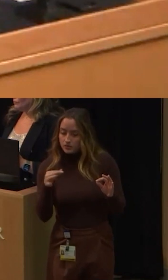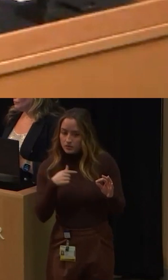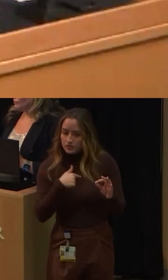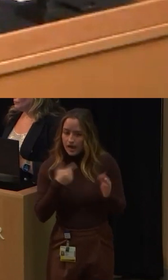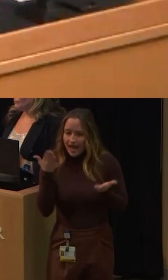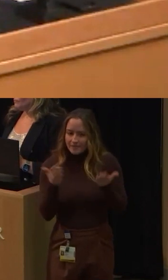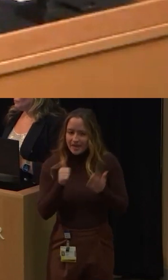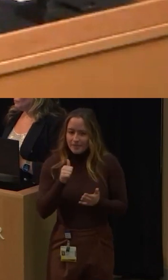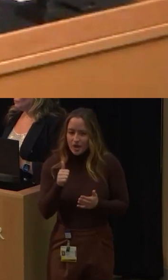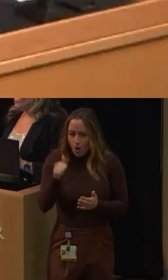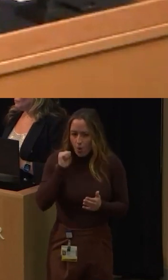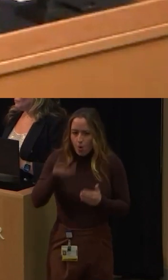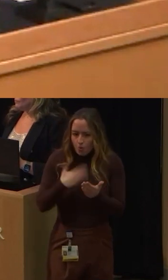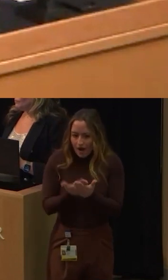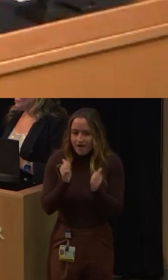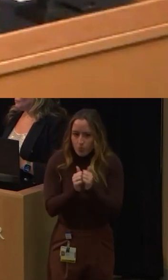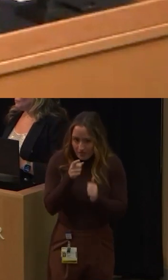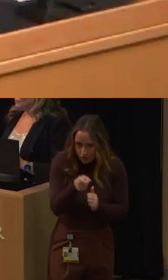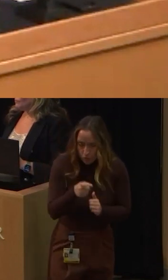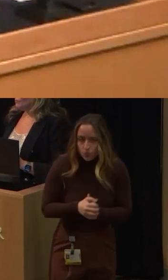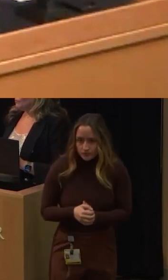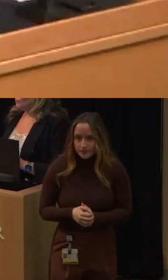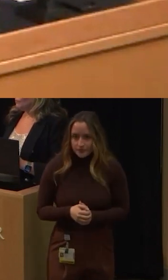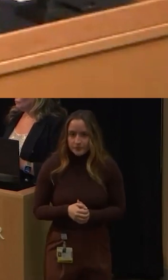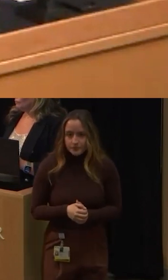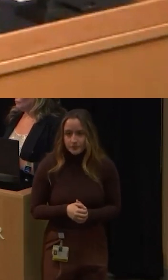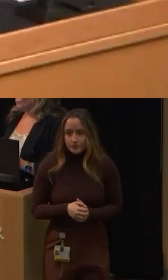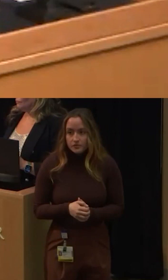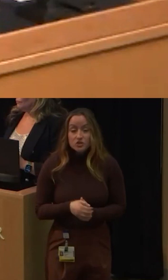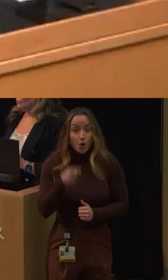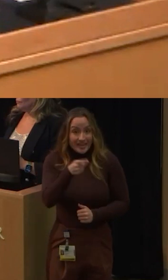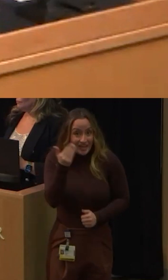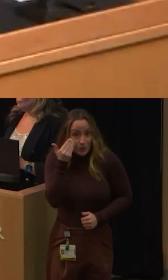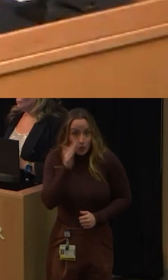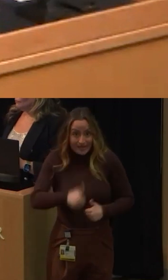as if to preface his own knowledge that his life was in danger,